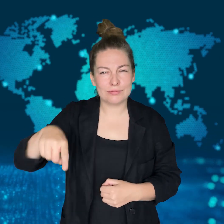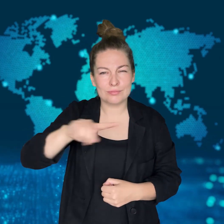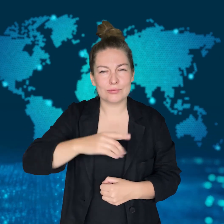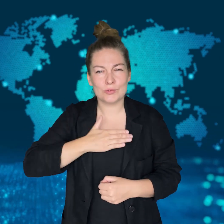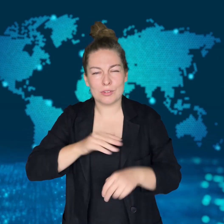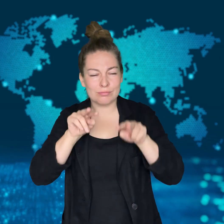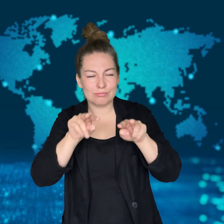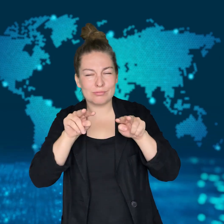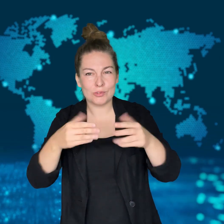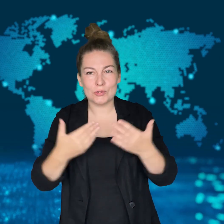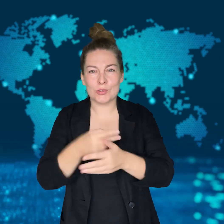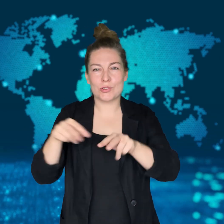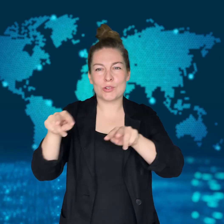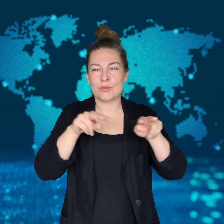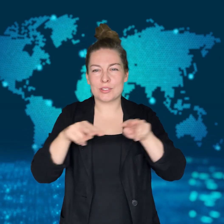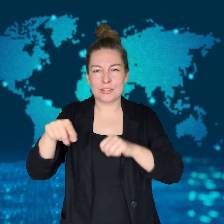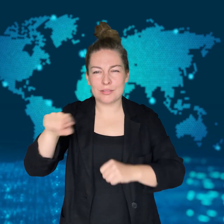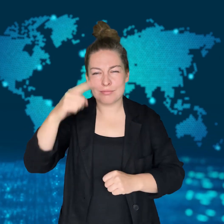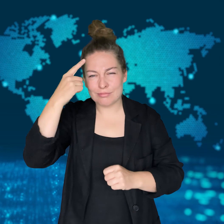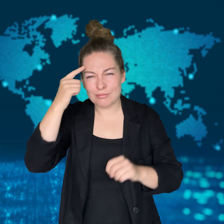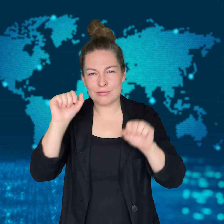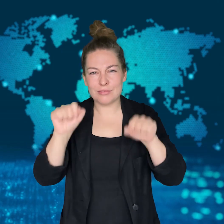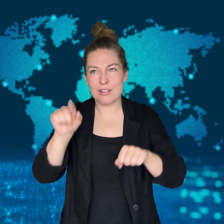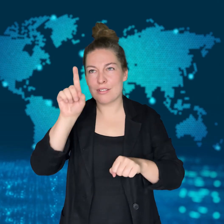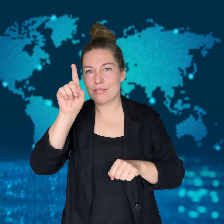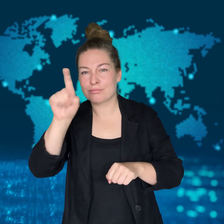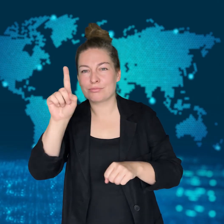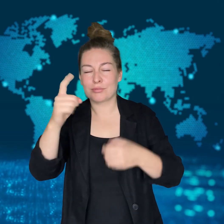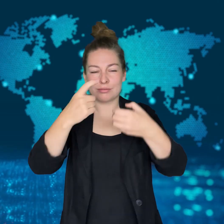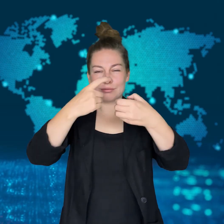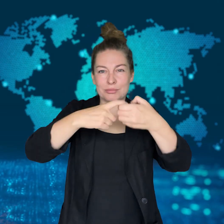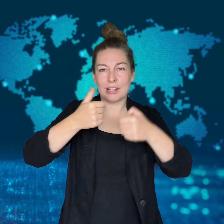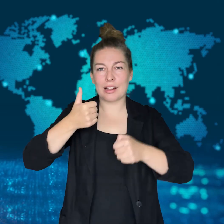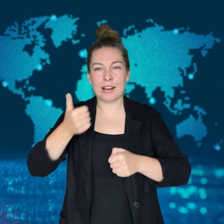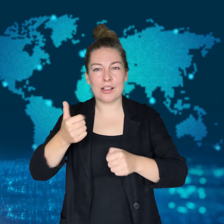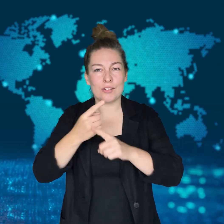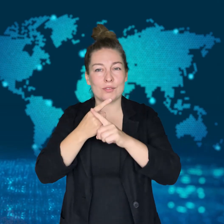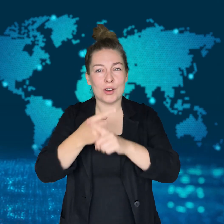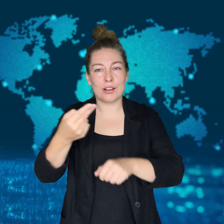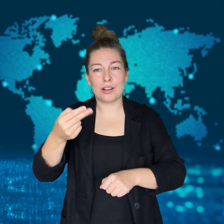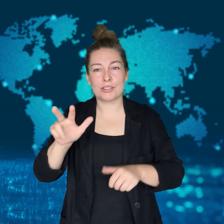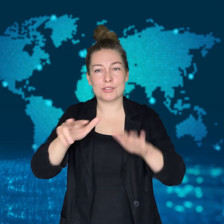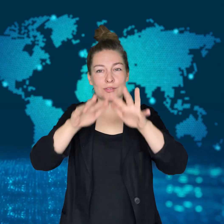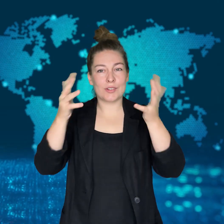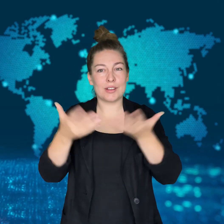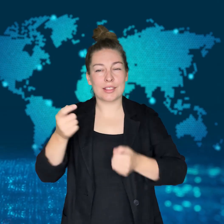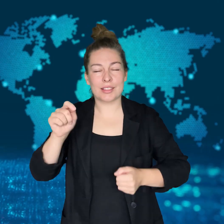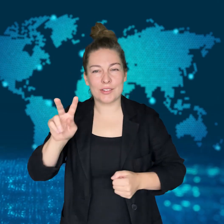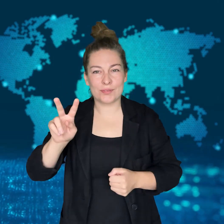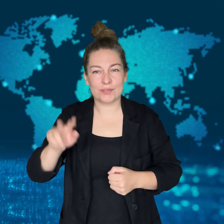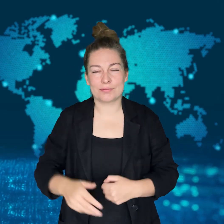Don't forget to subscribe, like, and follow H3 World TV to get new video updates!